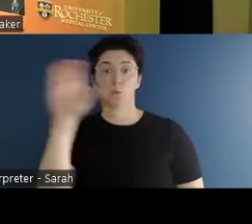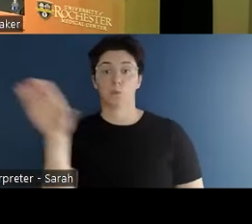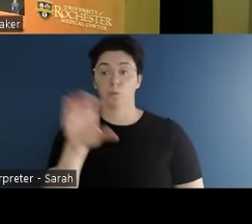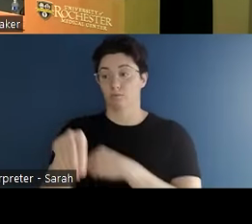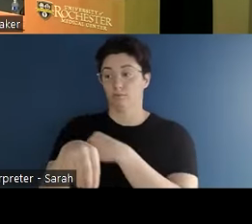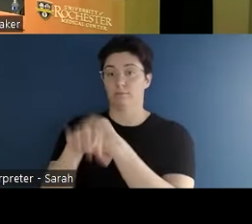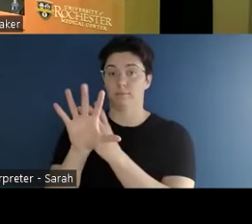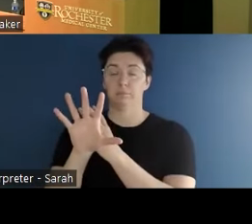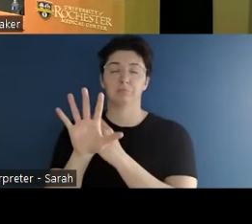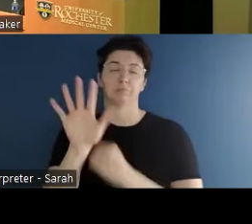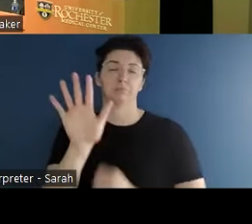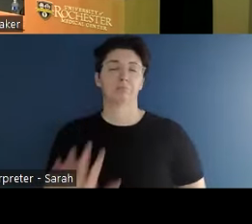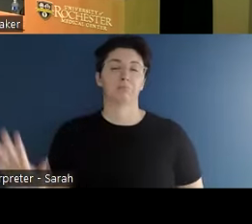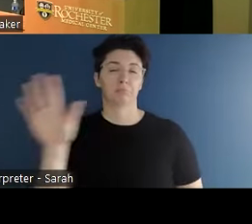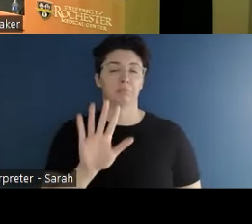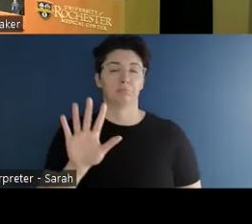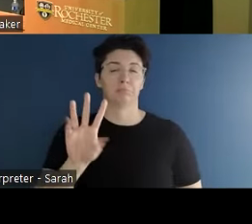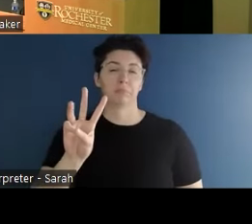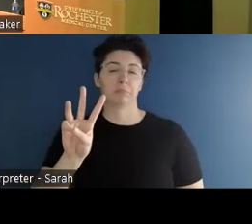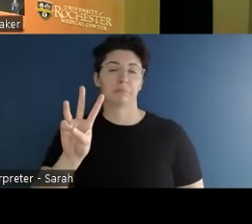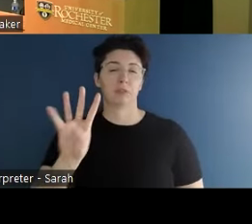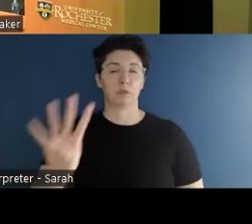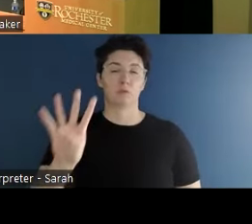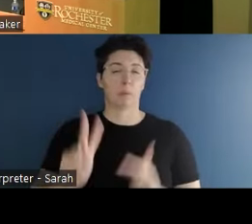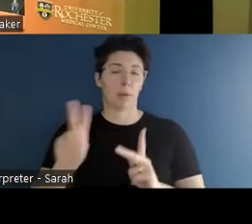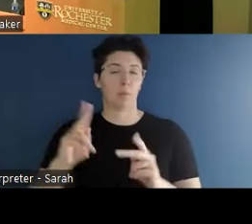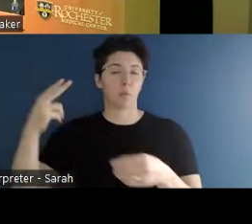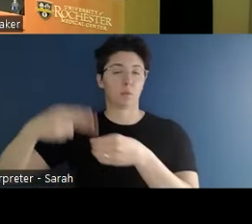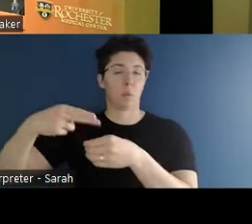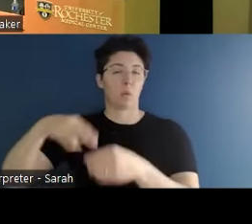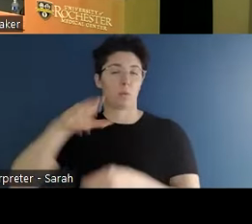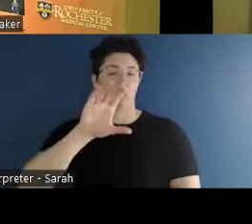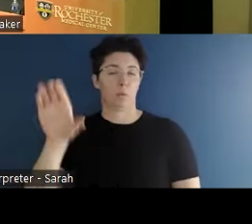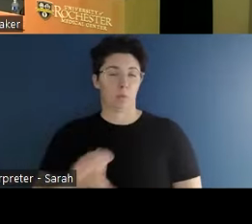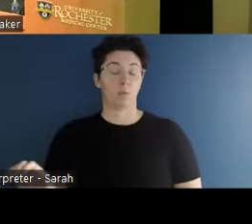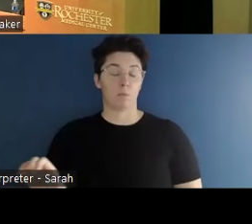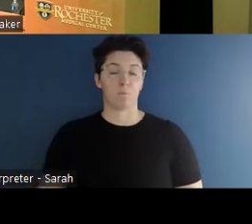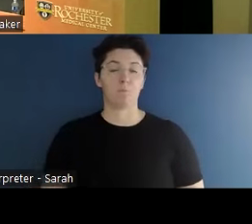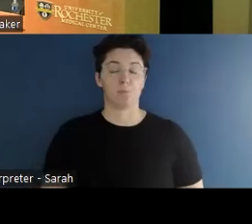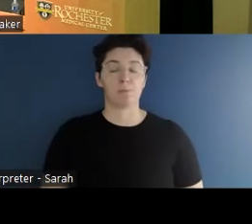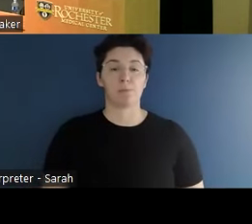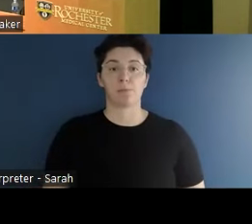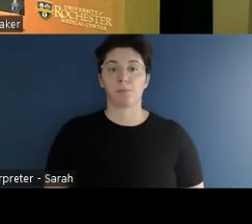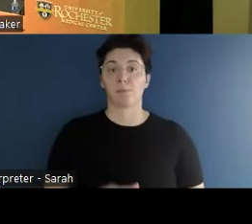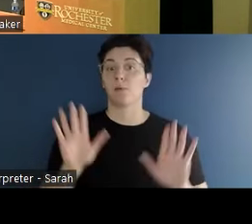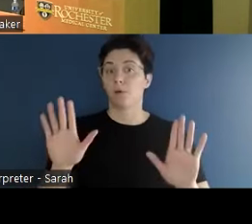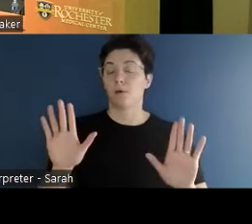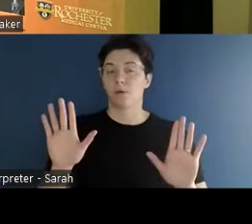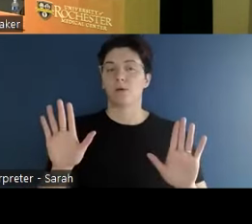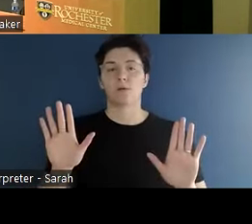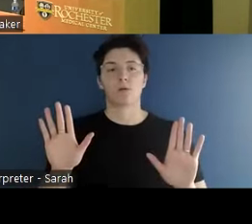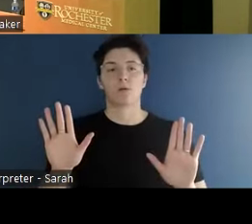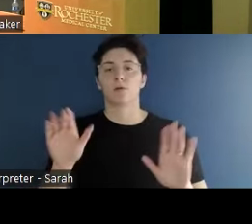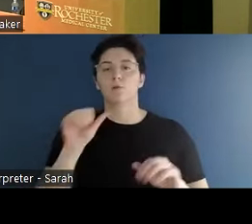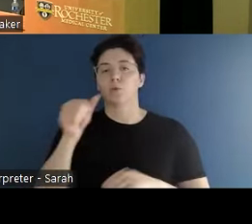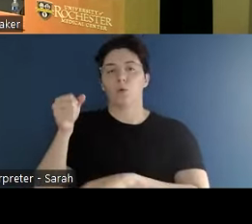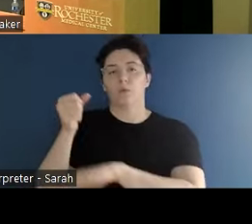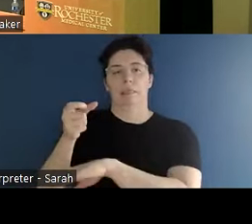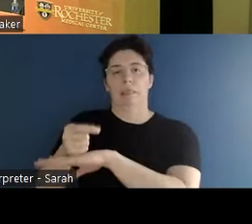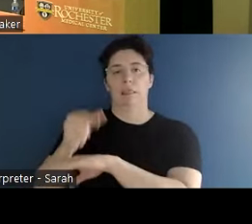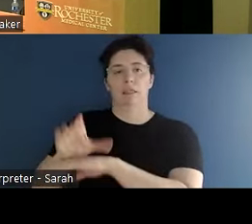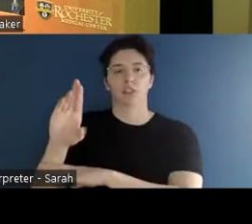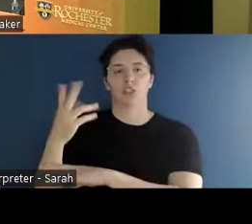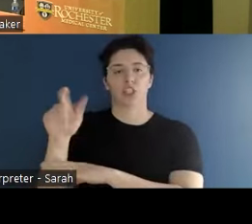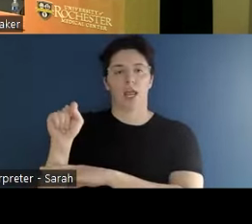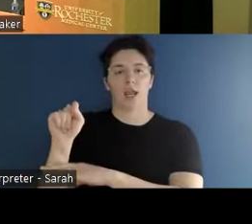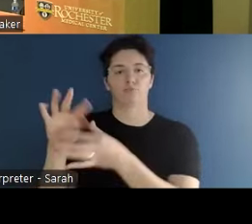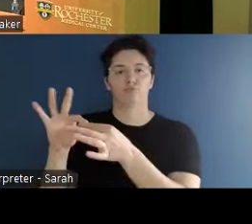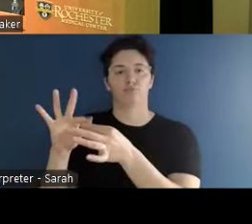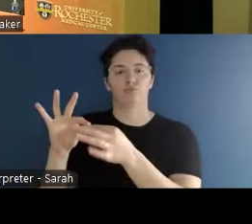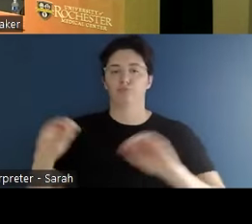like about 64 people so far um make sure to not send any messages through chat uh because that's